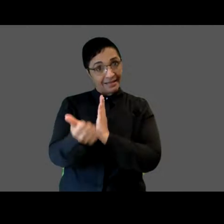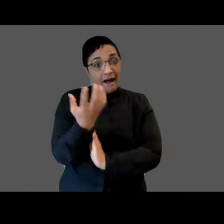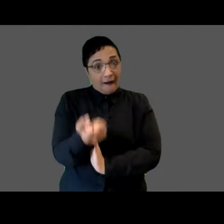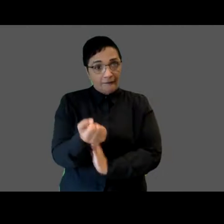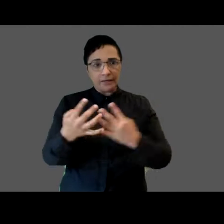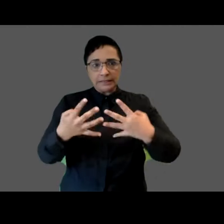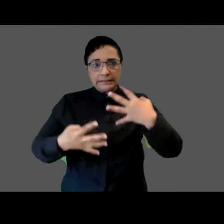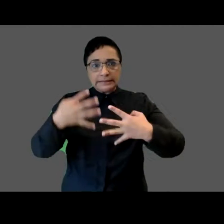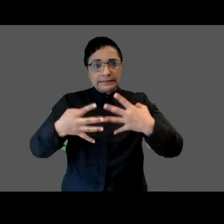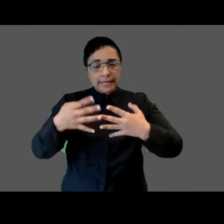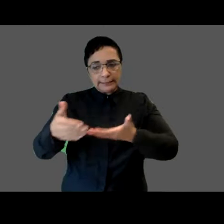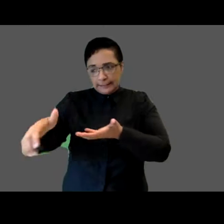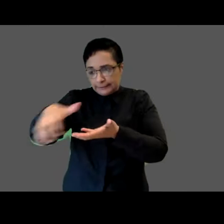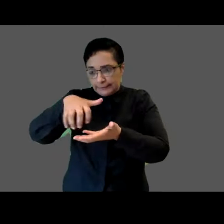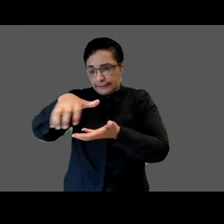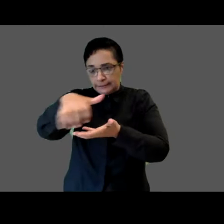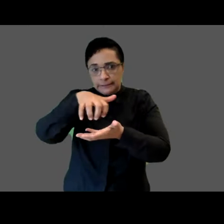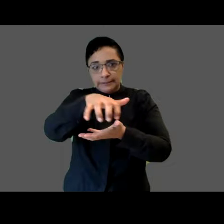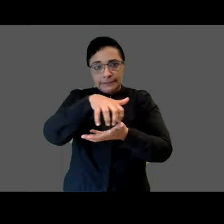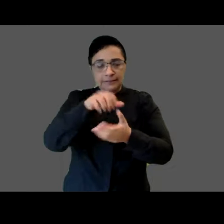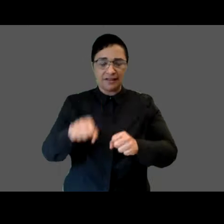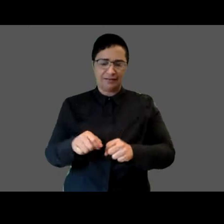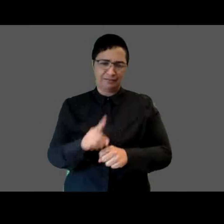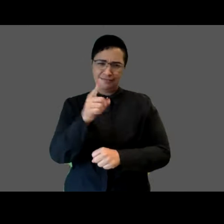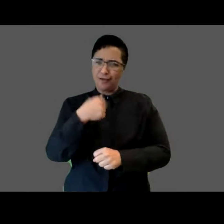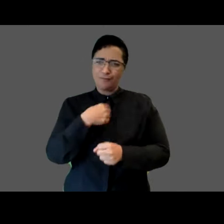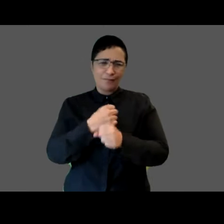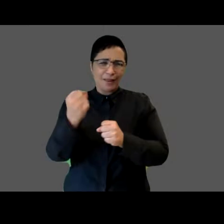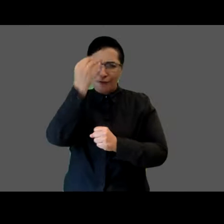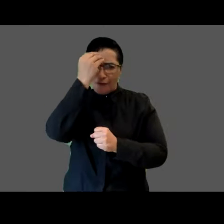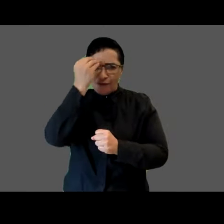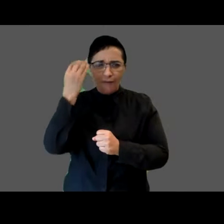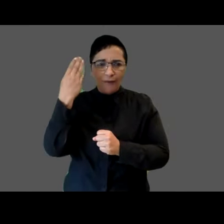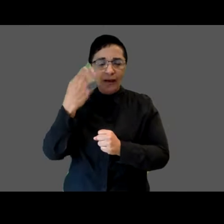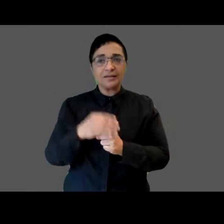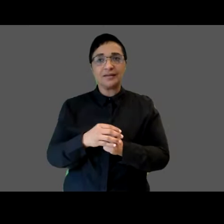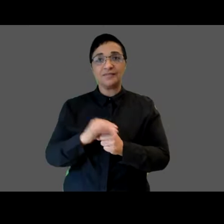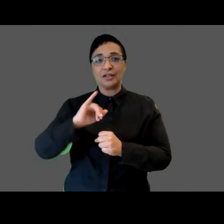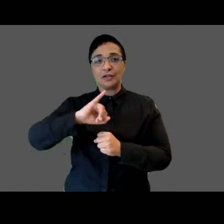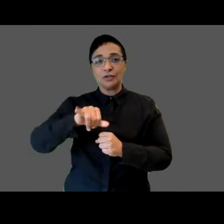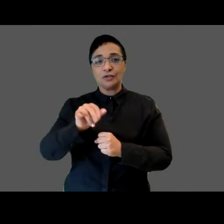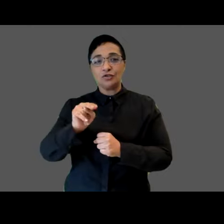I will never forget some of those initial workshops that Jennifer and many other colleagues